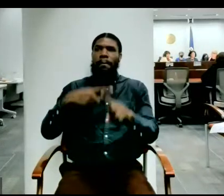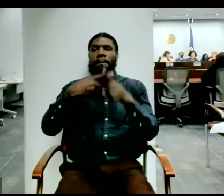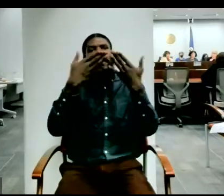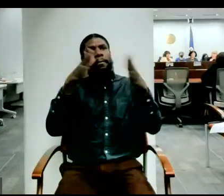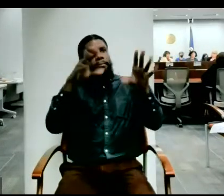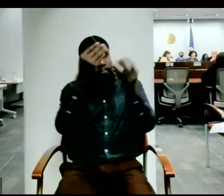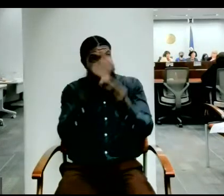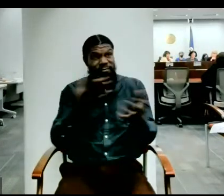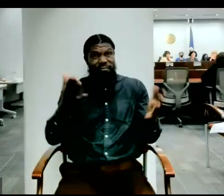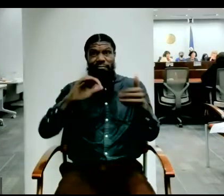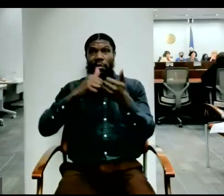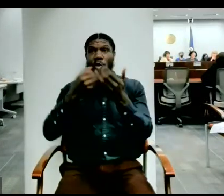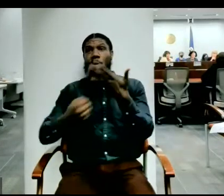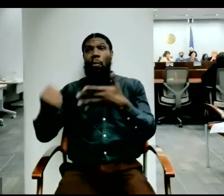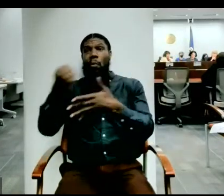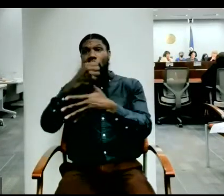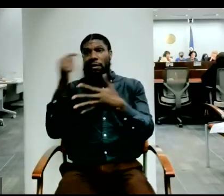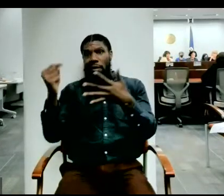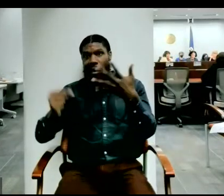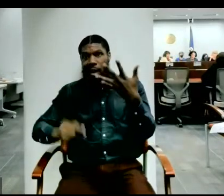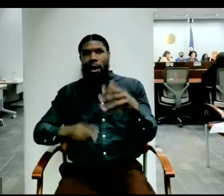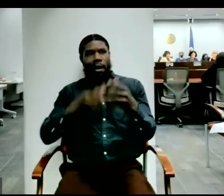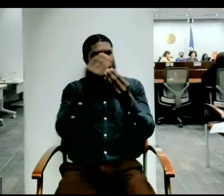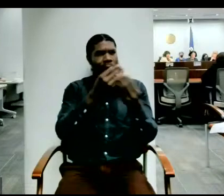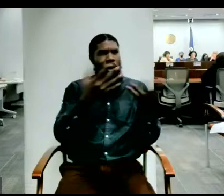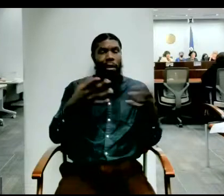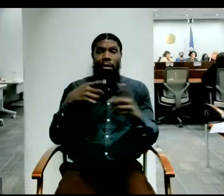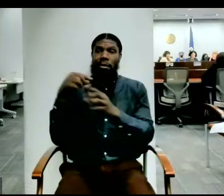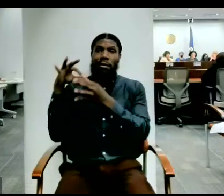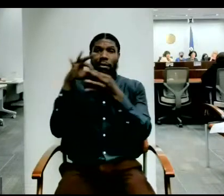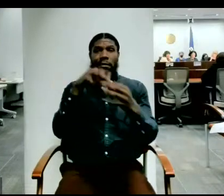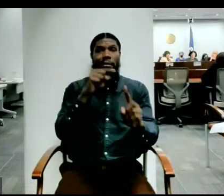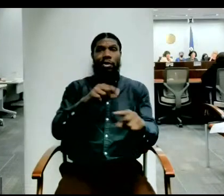this is how we're going to prioritize on in particularly around training and outreach.